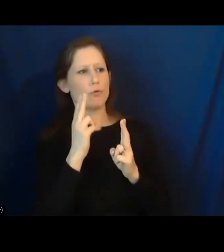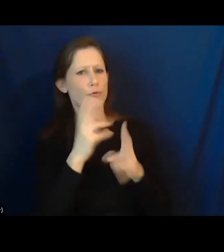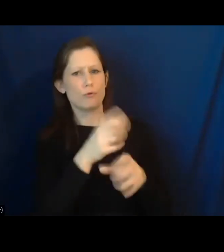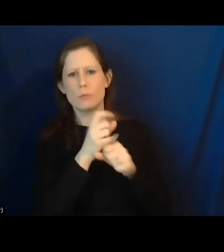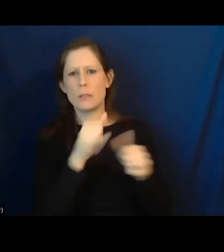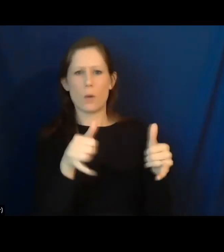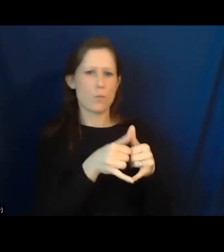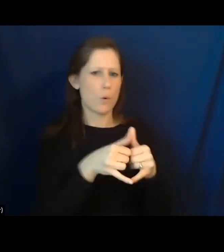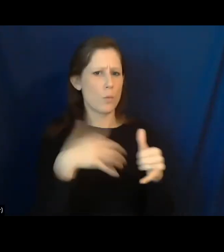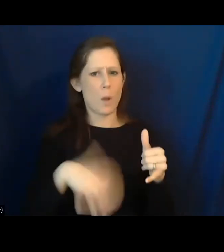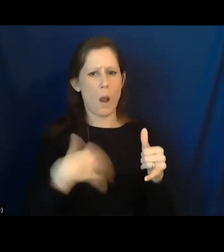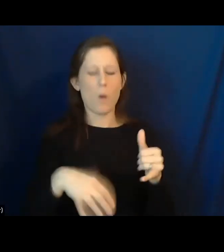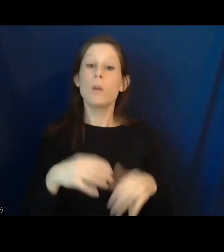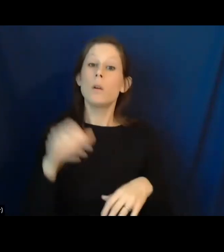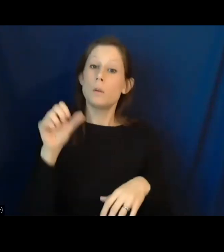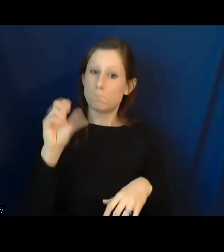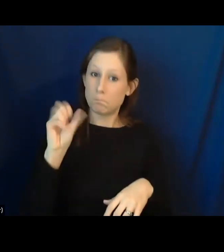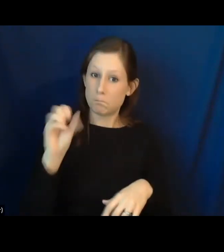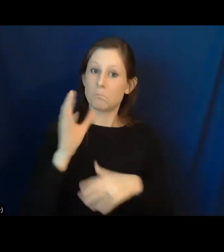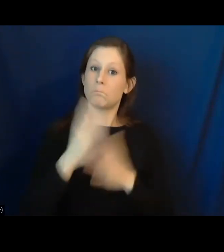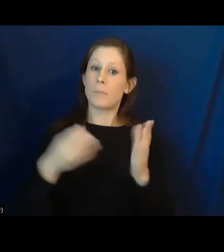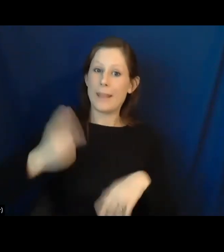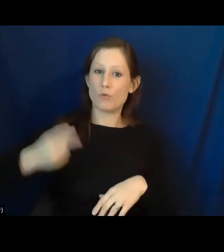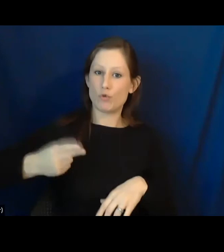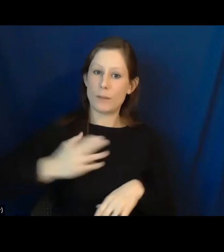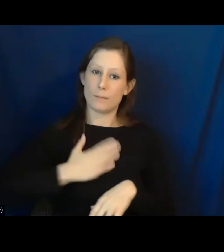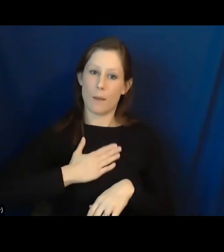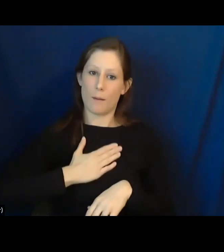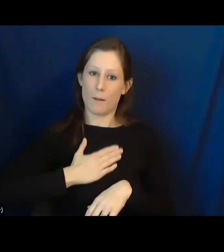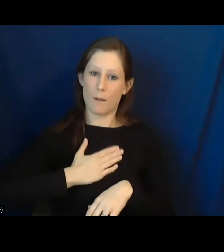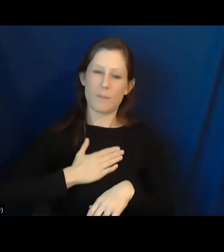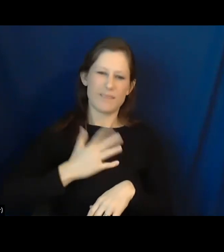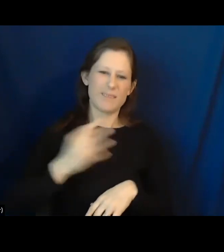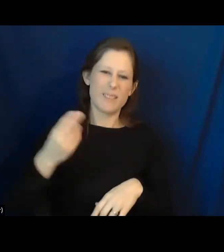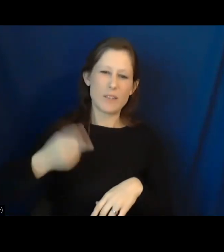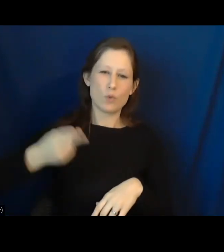you all a little bit of history of me and the Historical Society, so I've been here